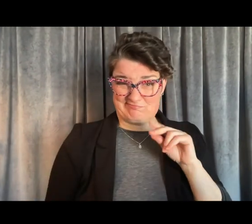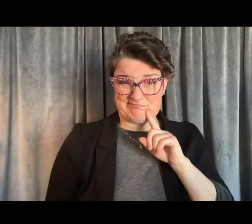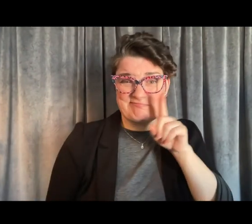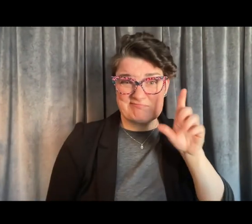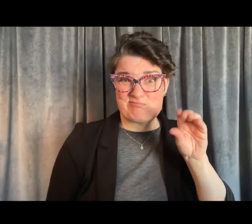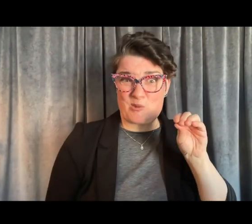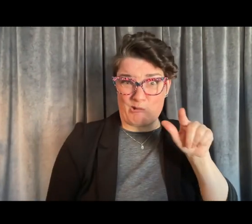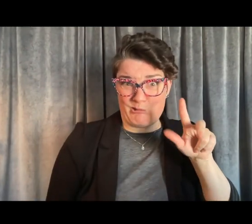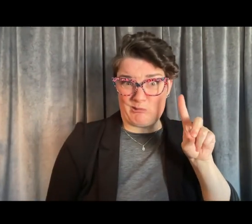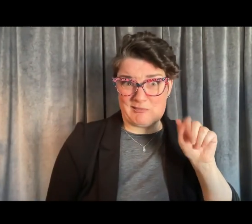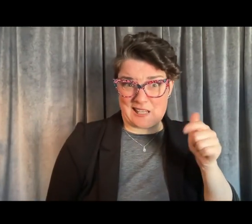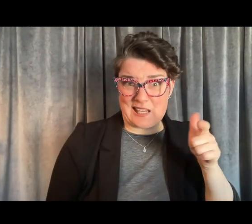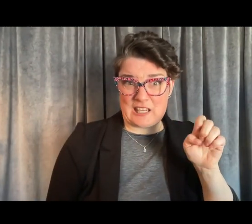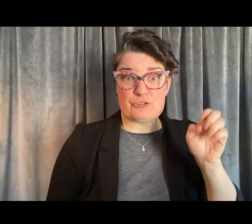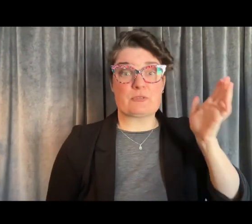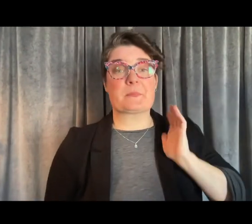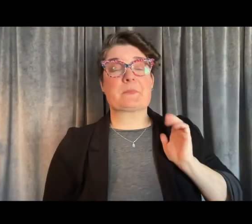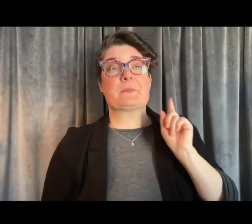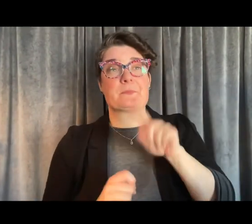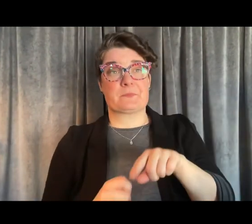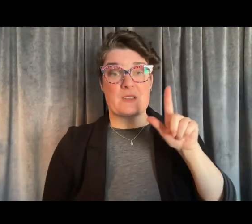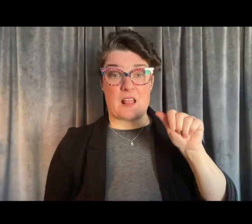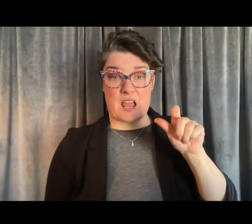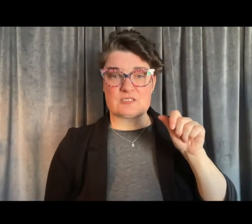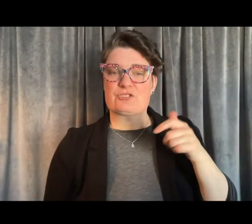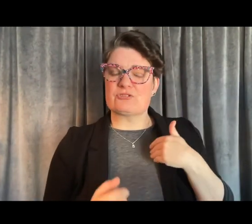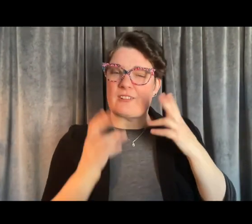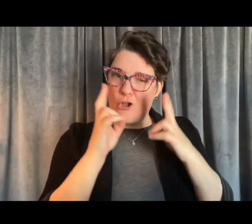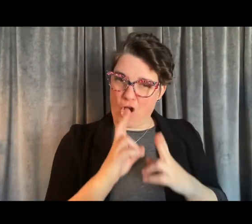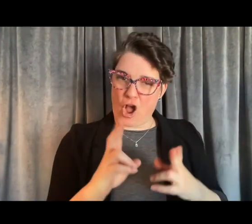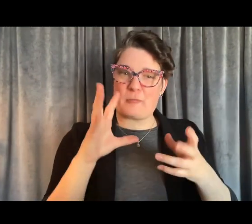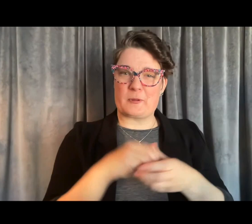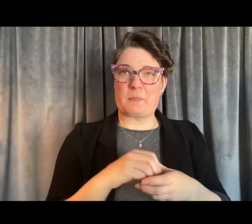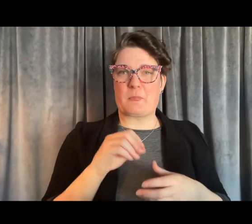Like when I was in Los Angeles, I had the honor of being part of a chevra kadisha,